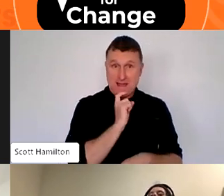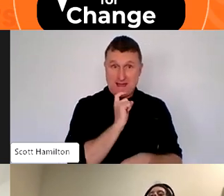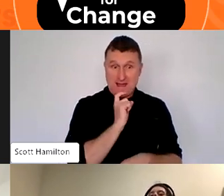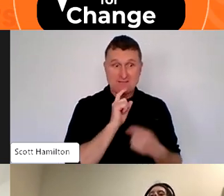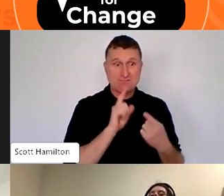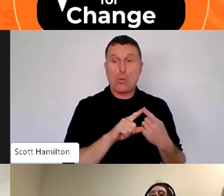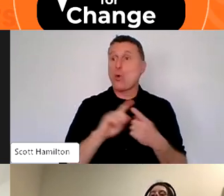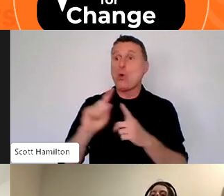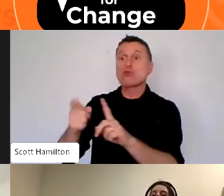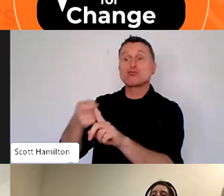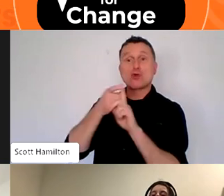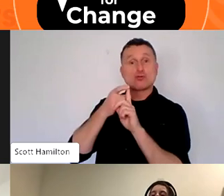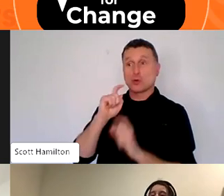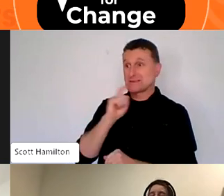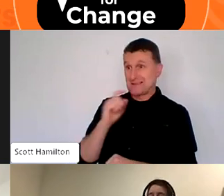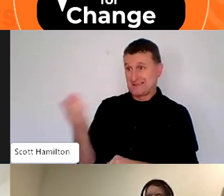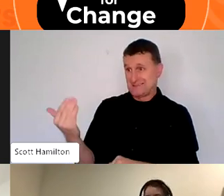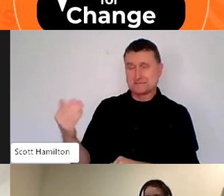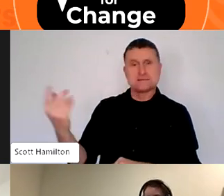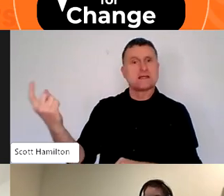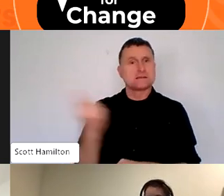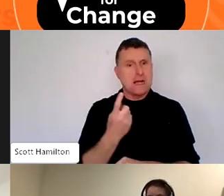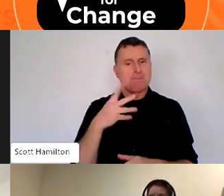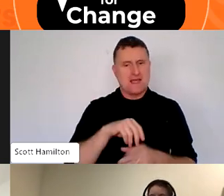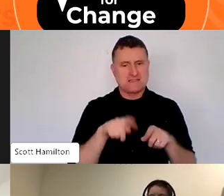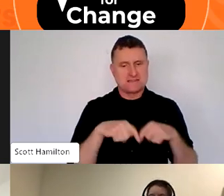a person to join their team, the person providing the support is